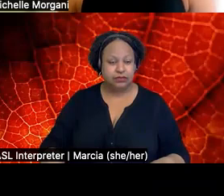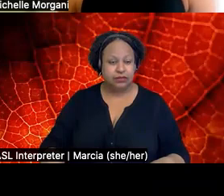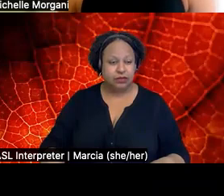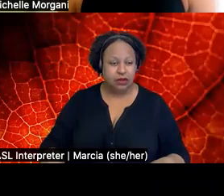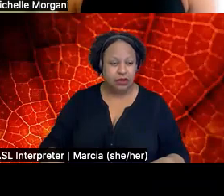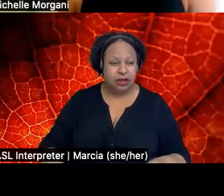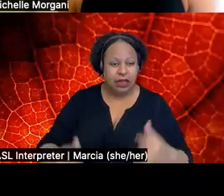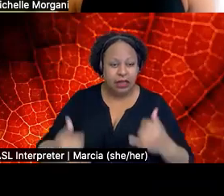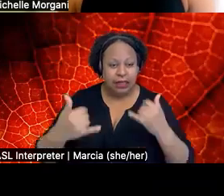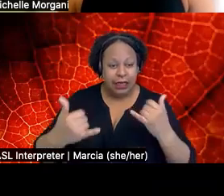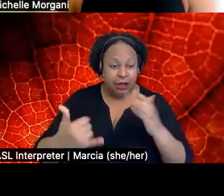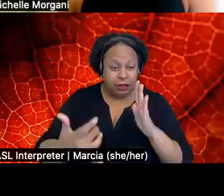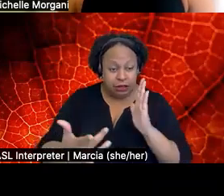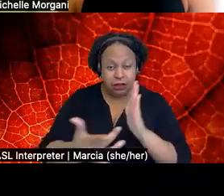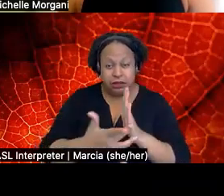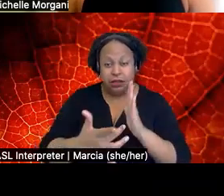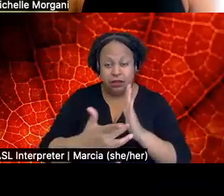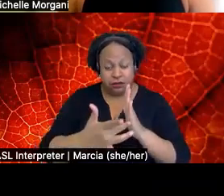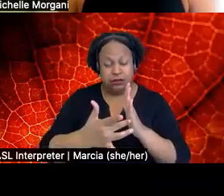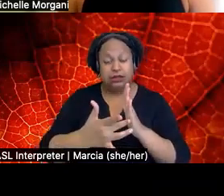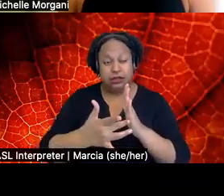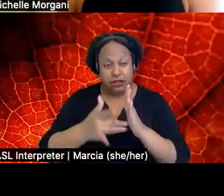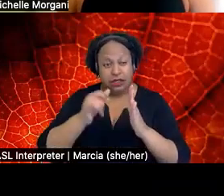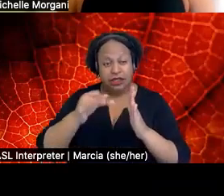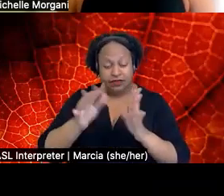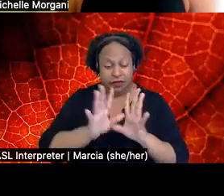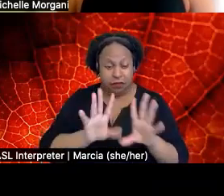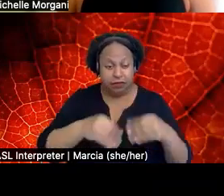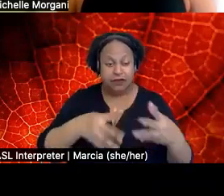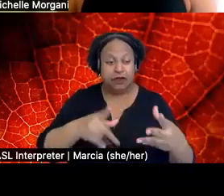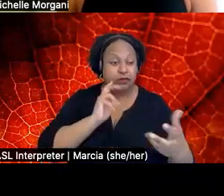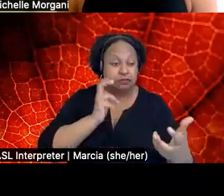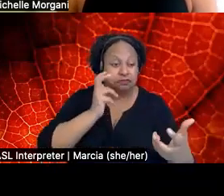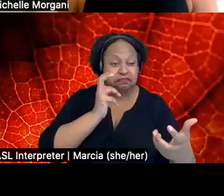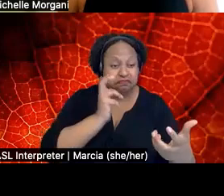it is very important to think about strategy.